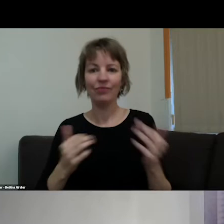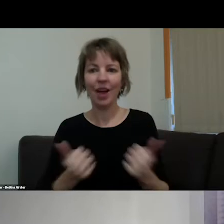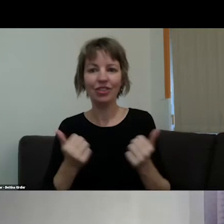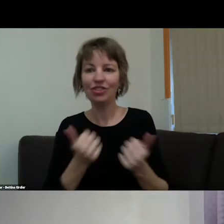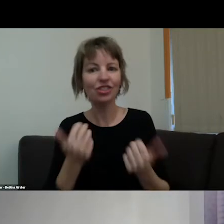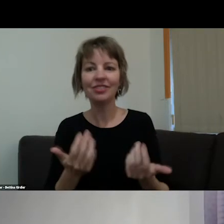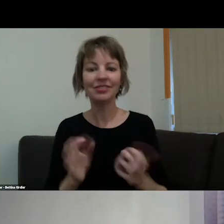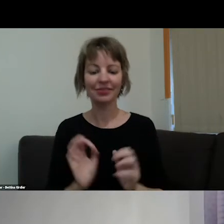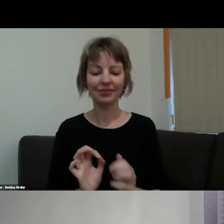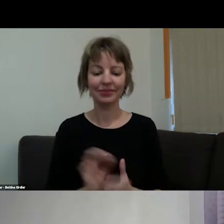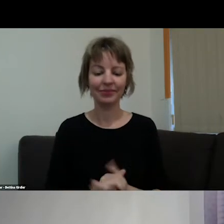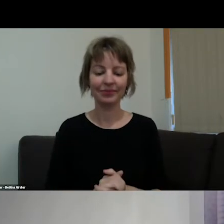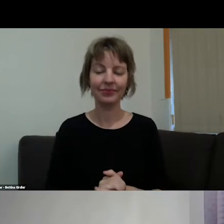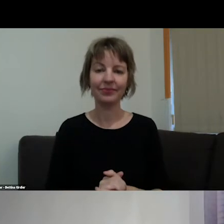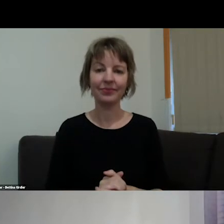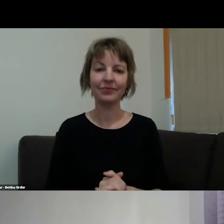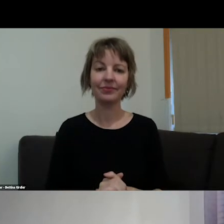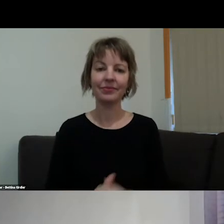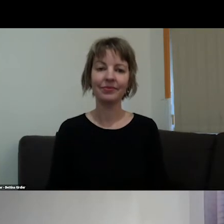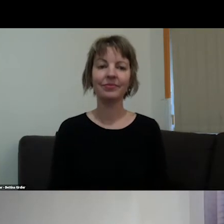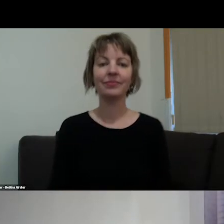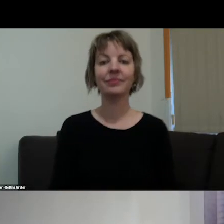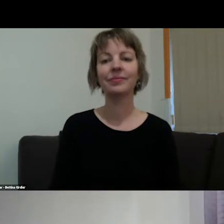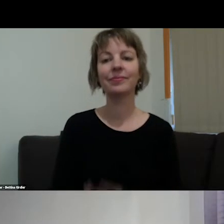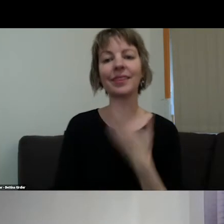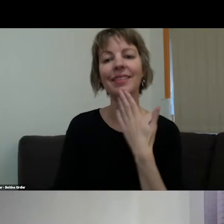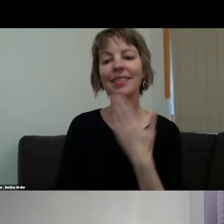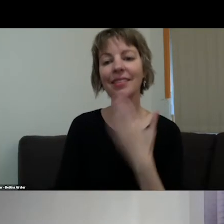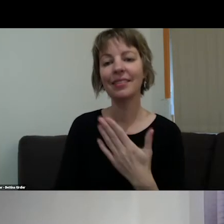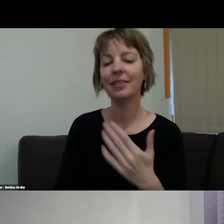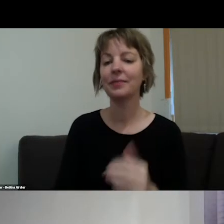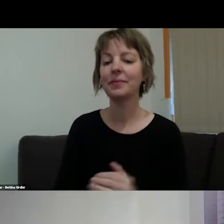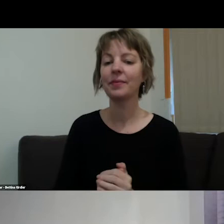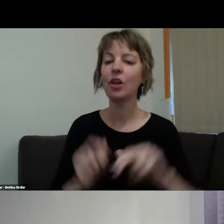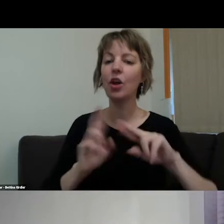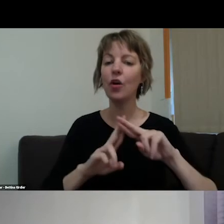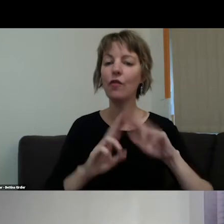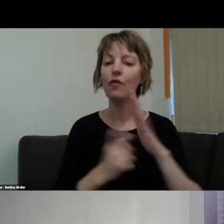Thank you so much, Ian. And Frances, you're a champion of wellbeing access and inclusion